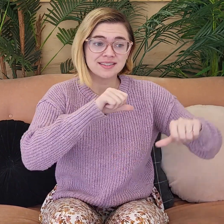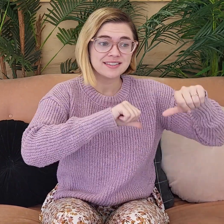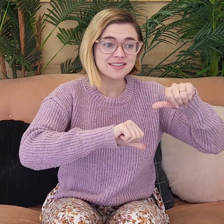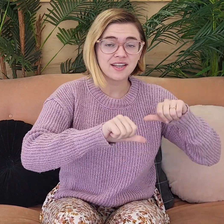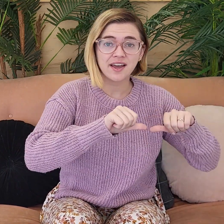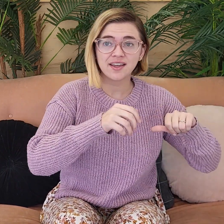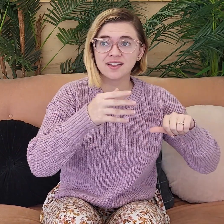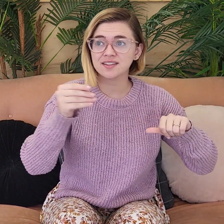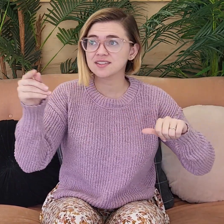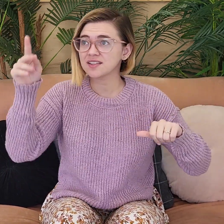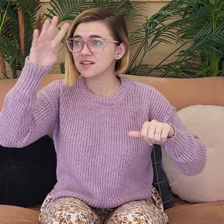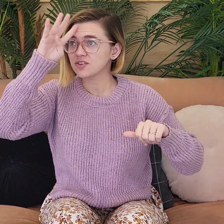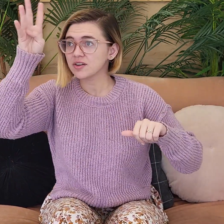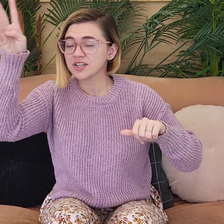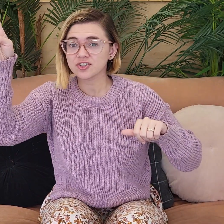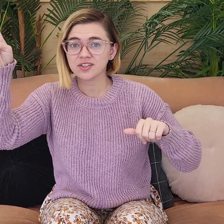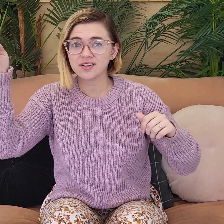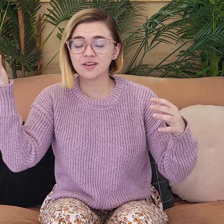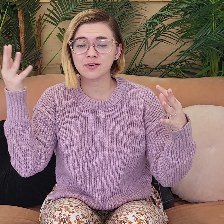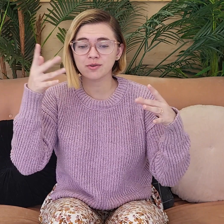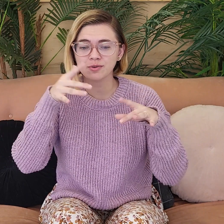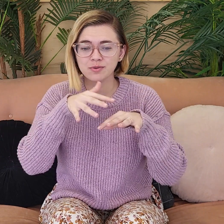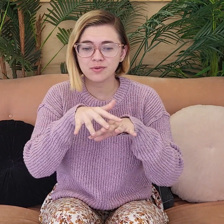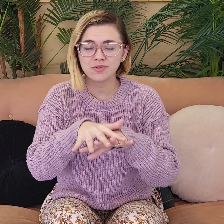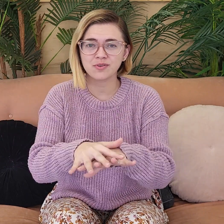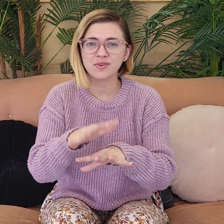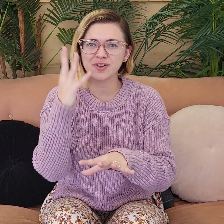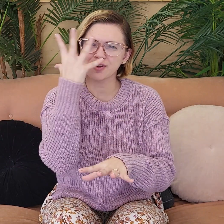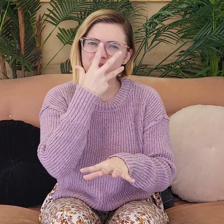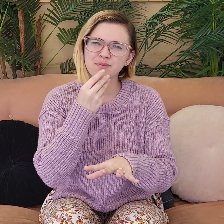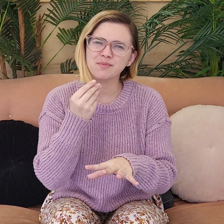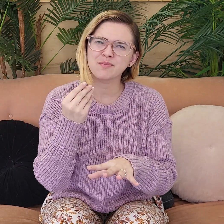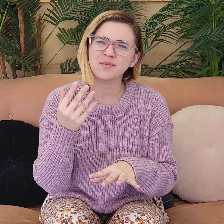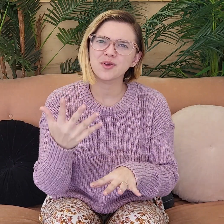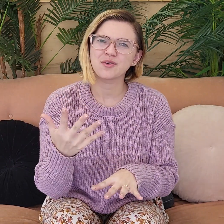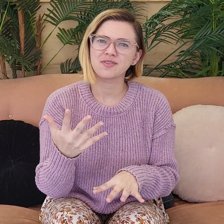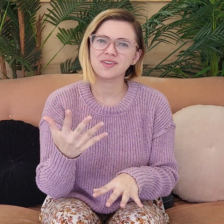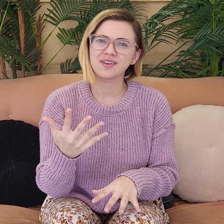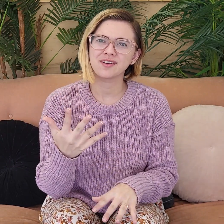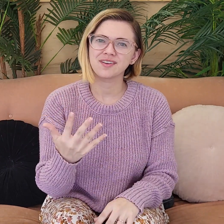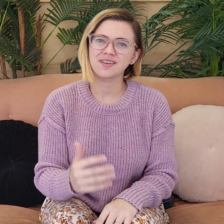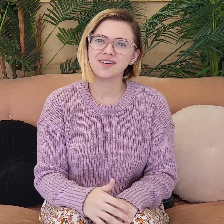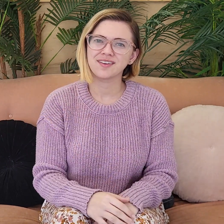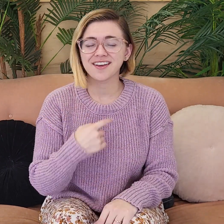me, science and creation, they actually work together and are